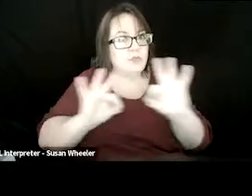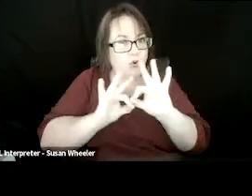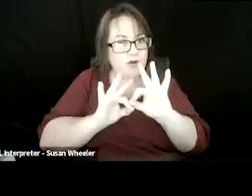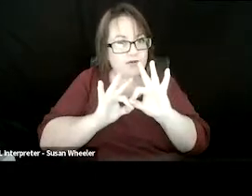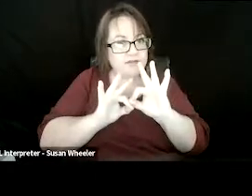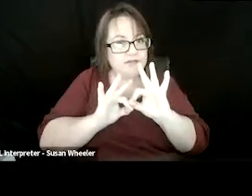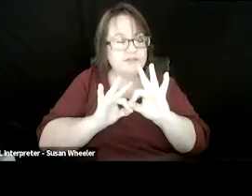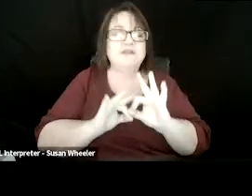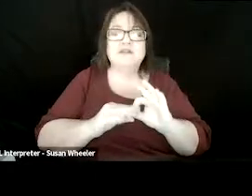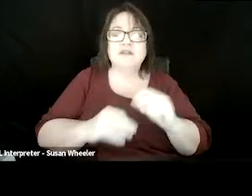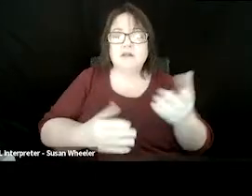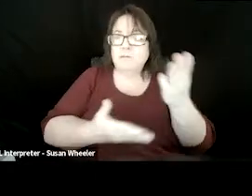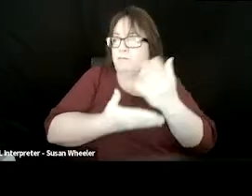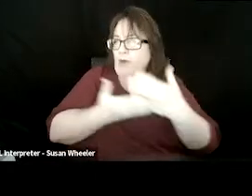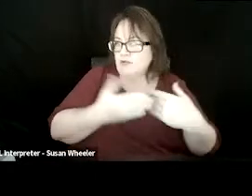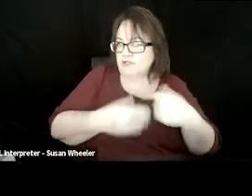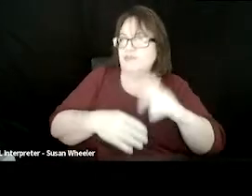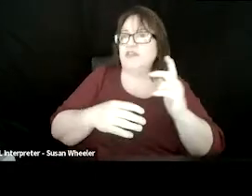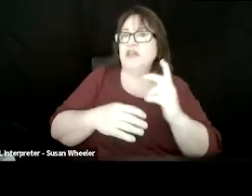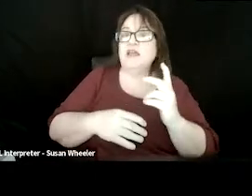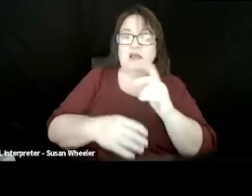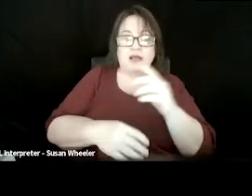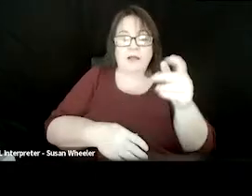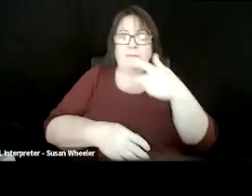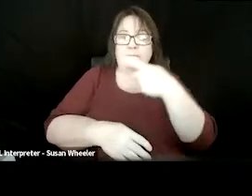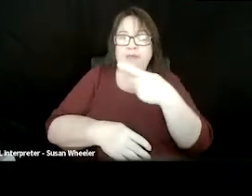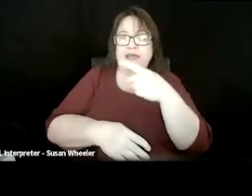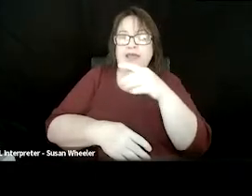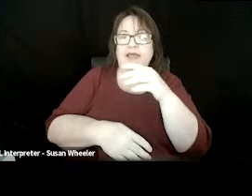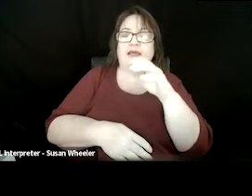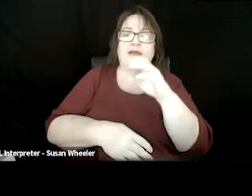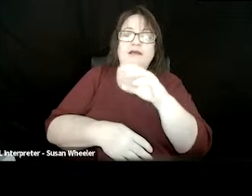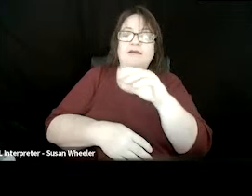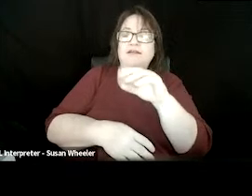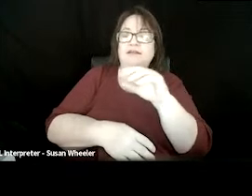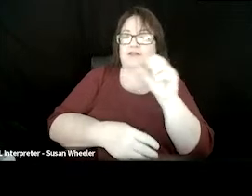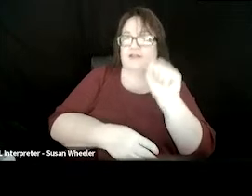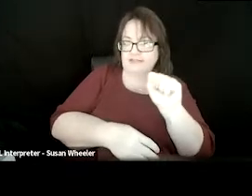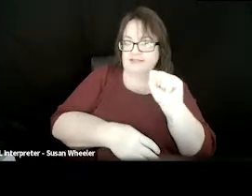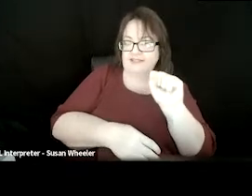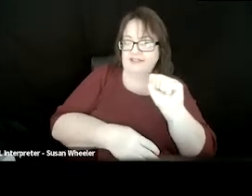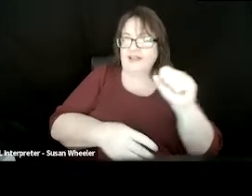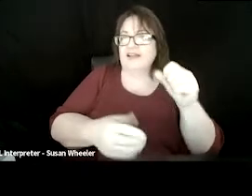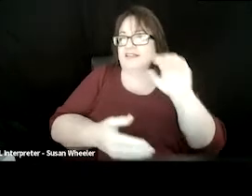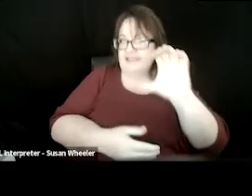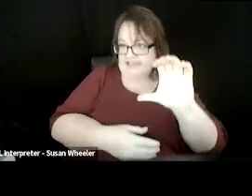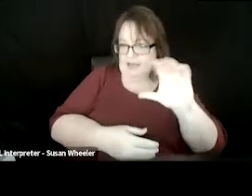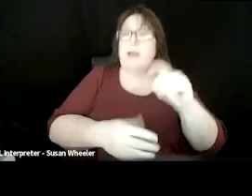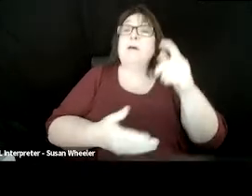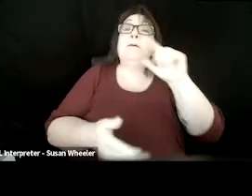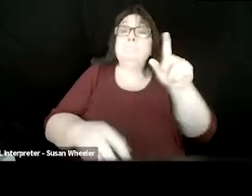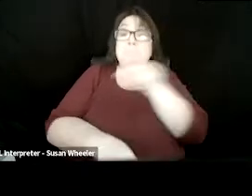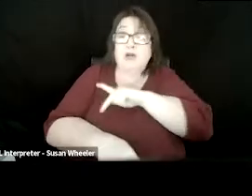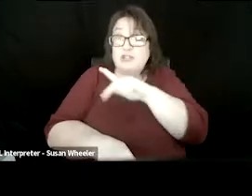in a personal service contract. There are many of them and you will basically